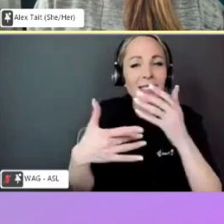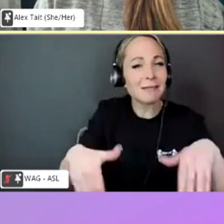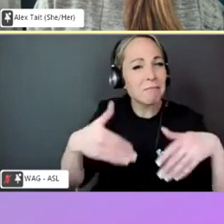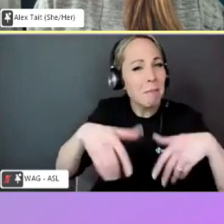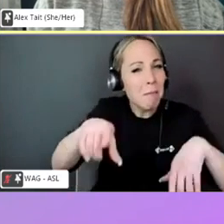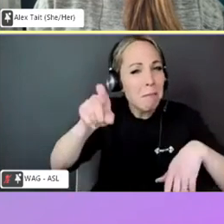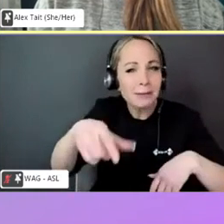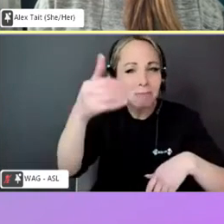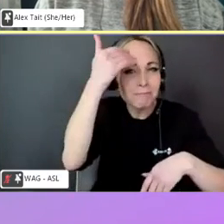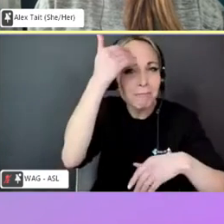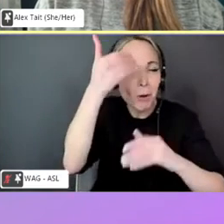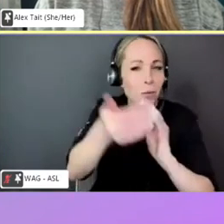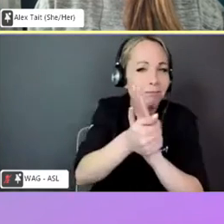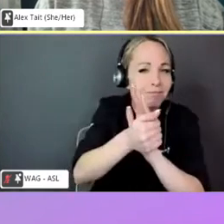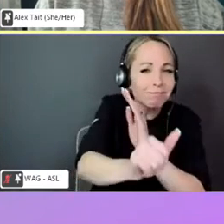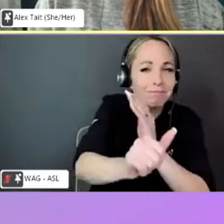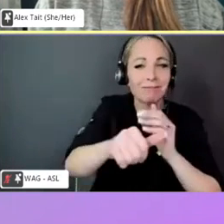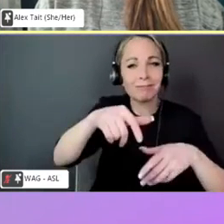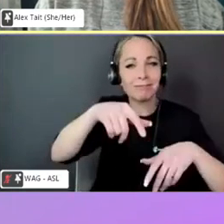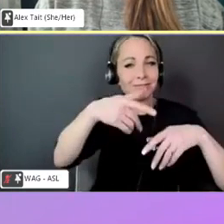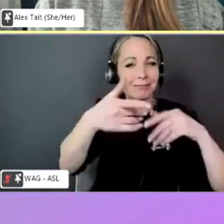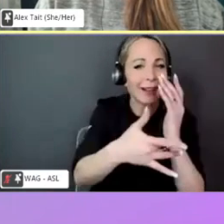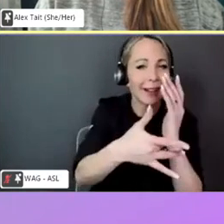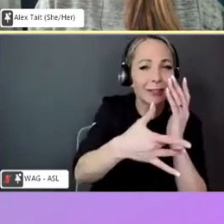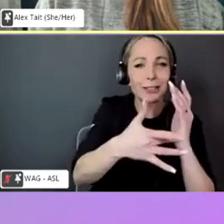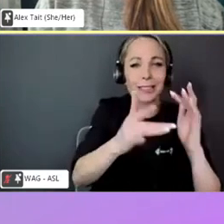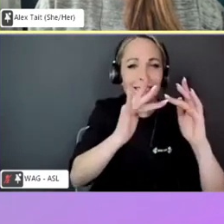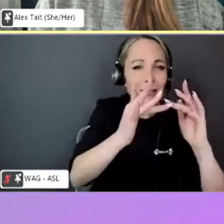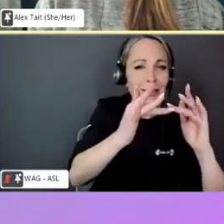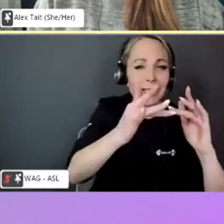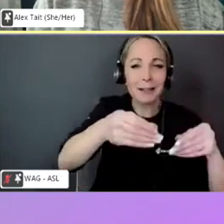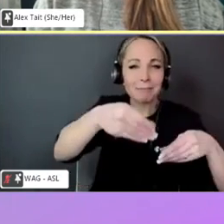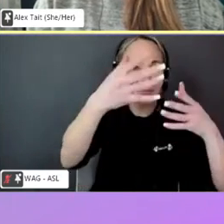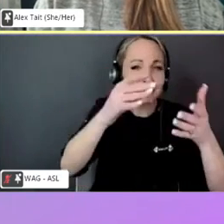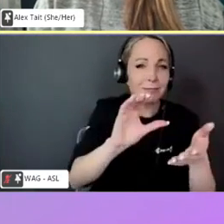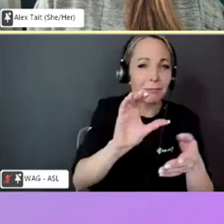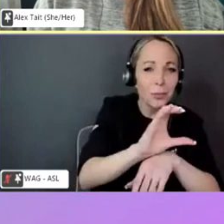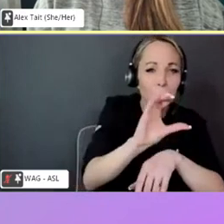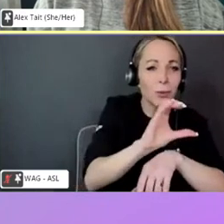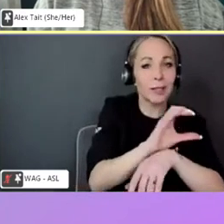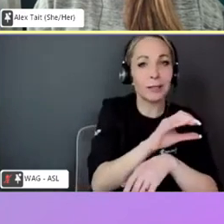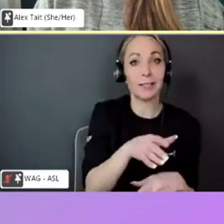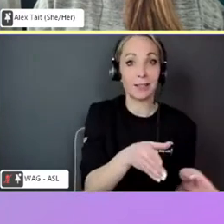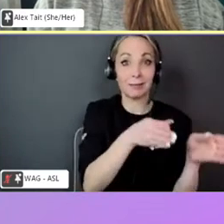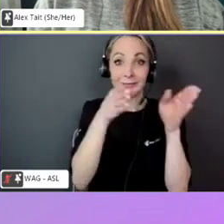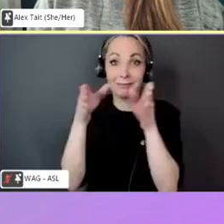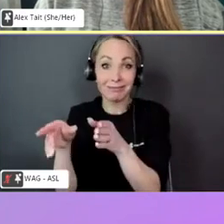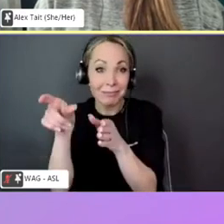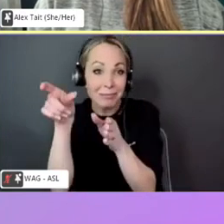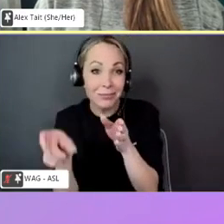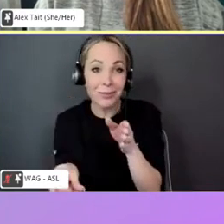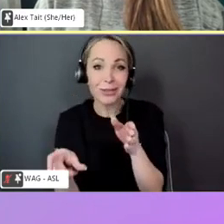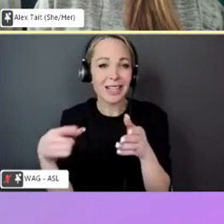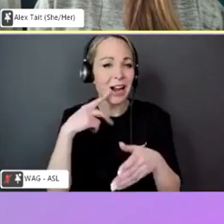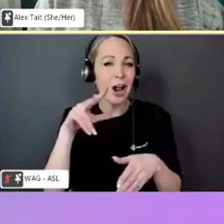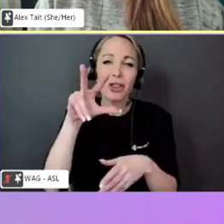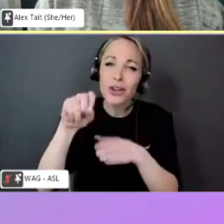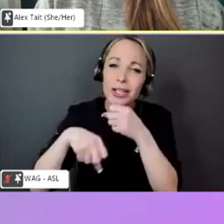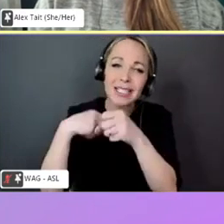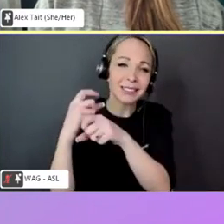infinitely easier with tech paramedic over nearly 30 years of internet use things have continued to improve for